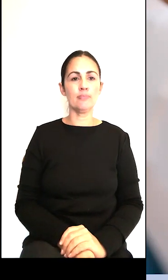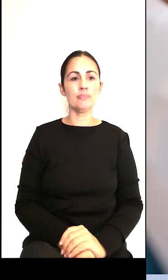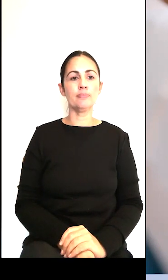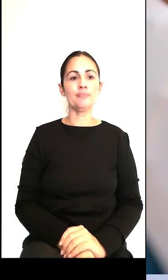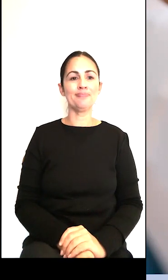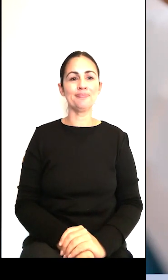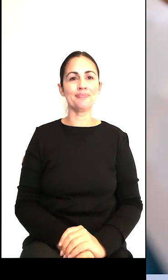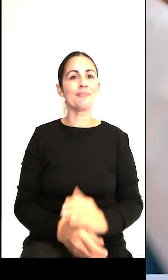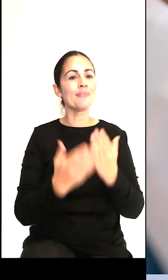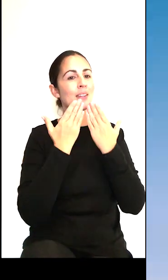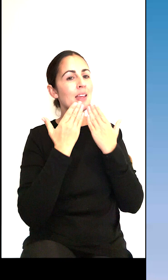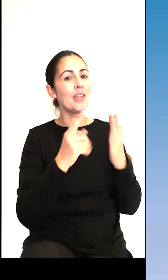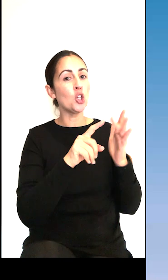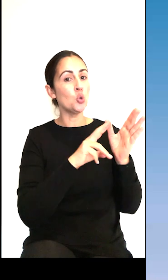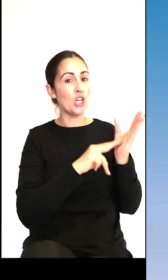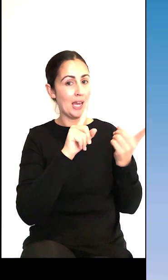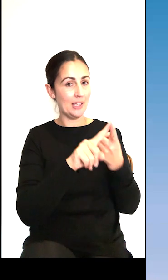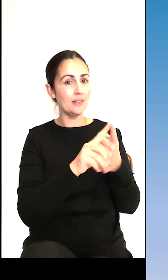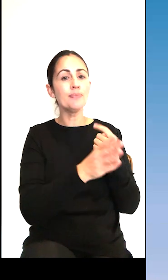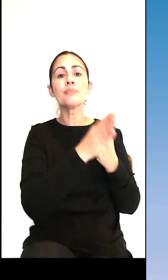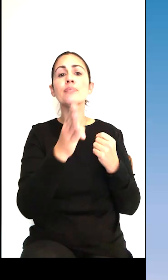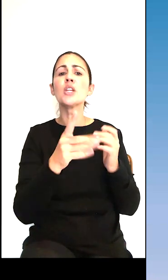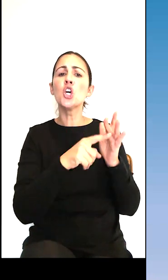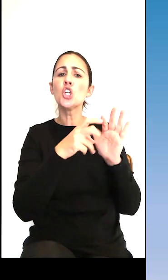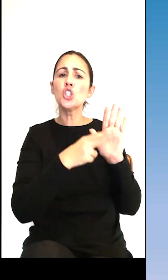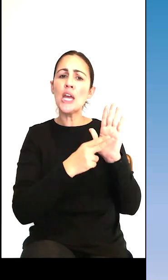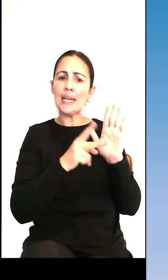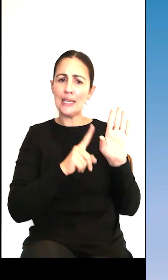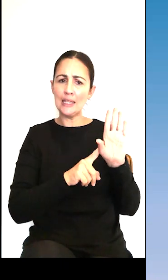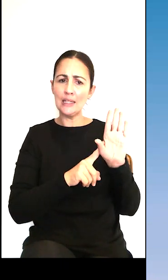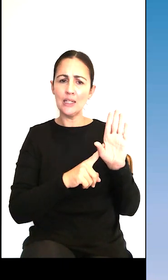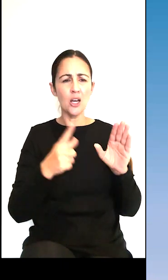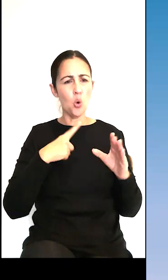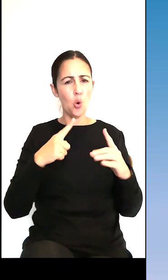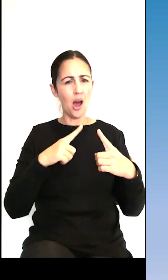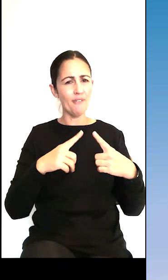Thank you, Jane, Jenny, can you tell us why it is so important to share advance care planning documents.